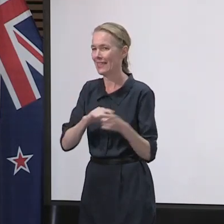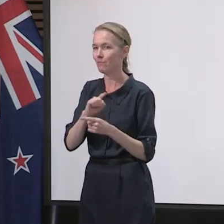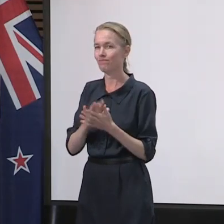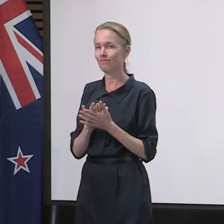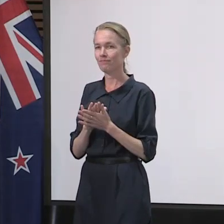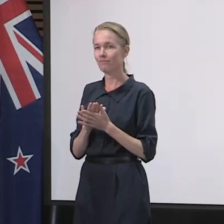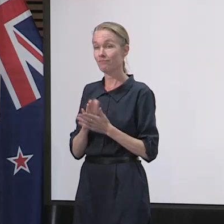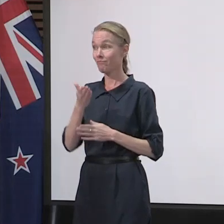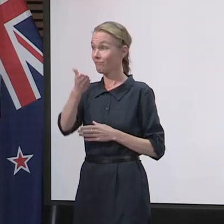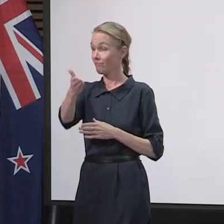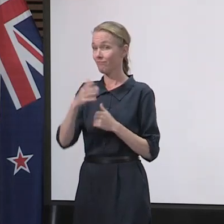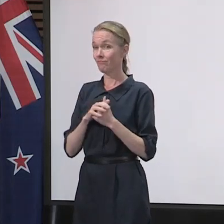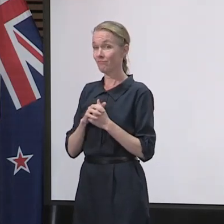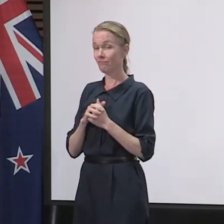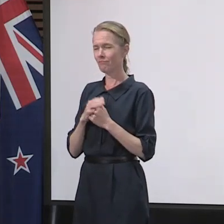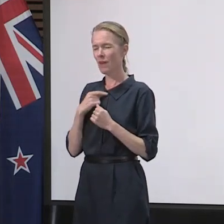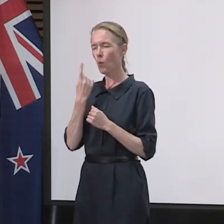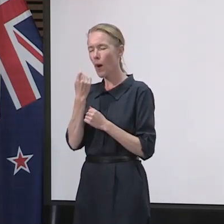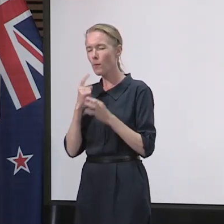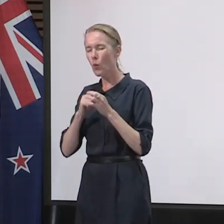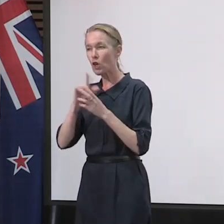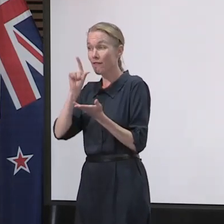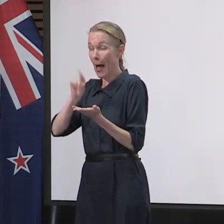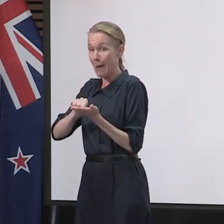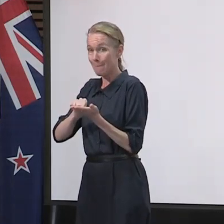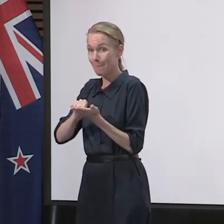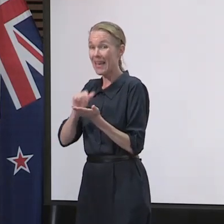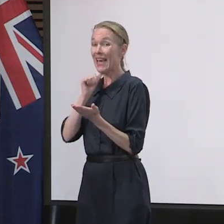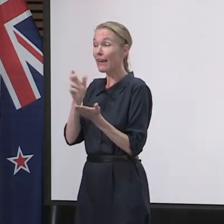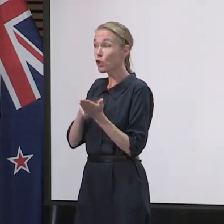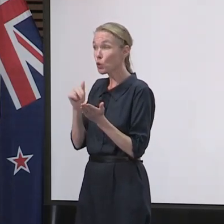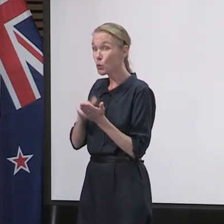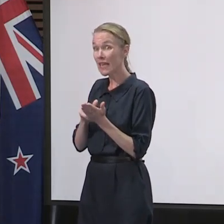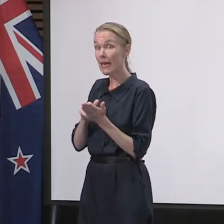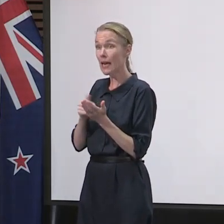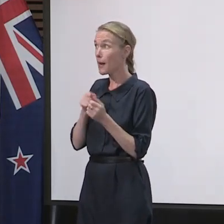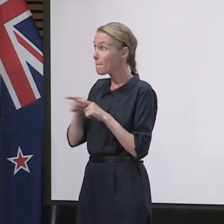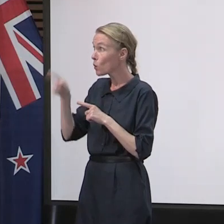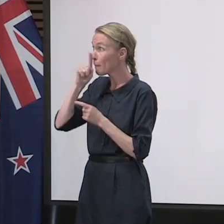resolution. Back on the app, if it's rolled out, if there's